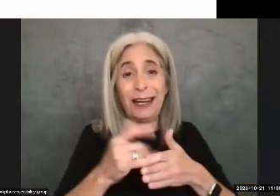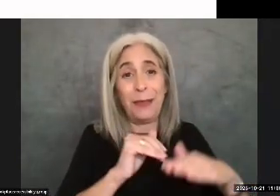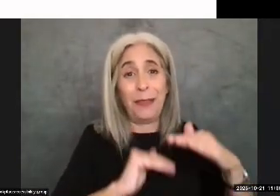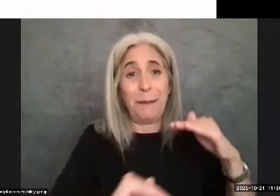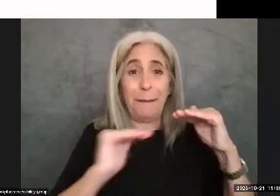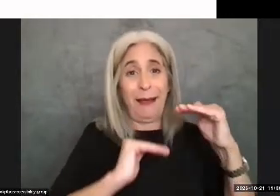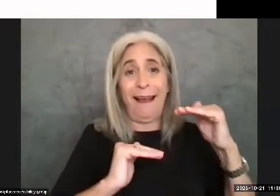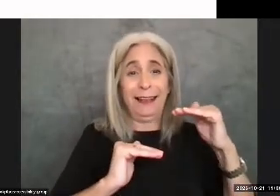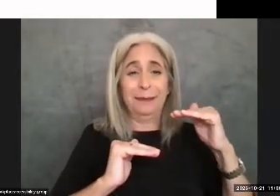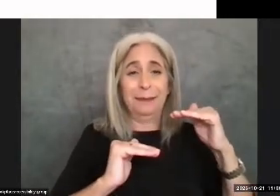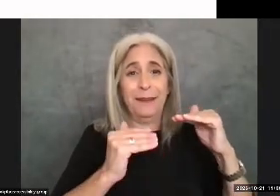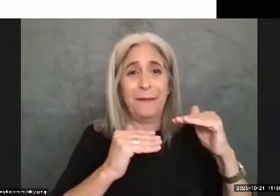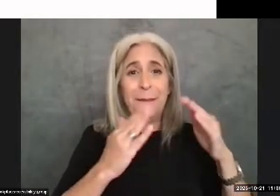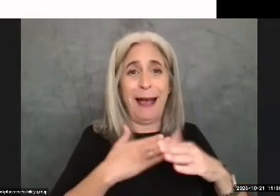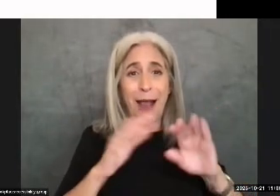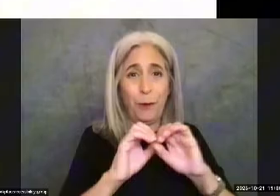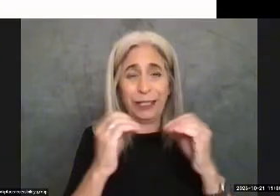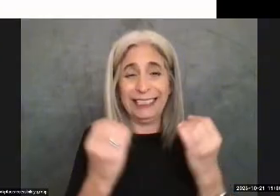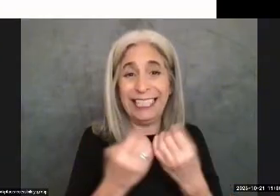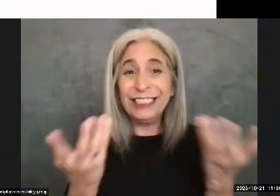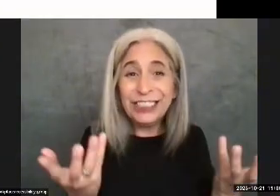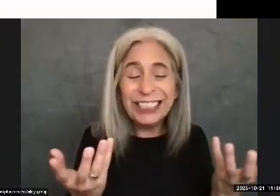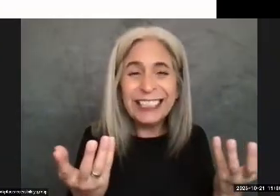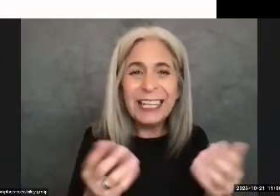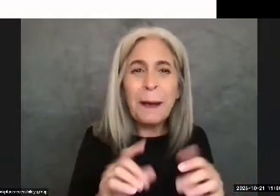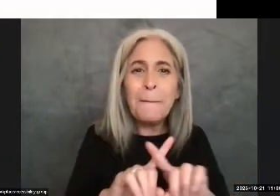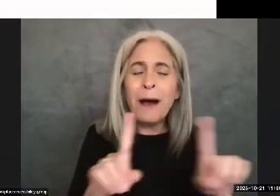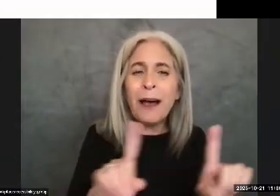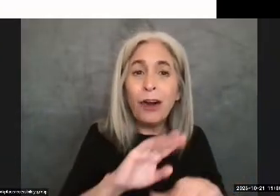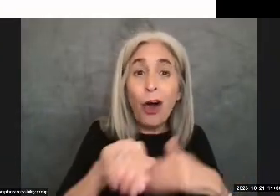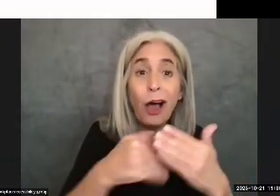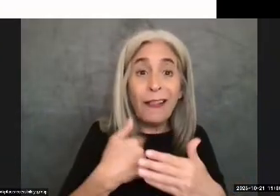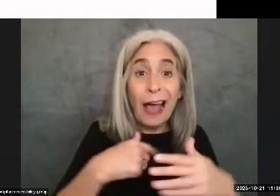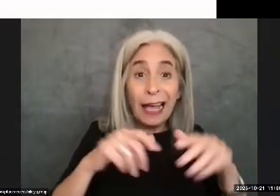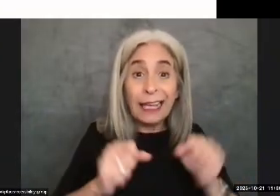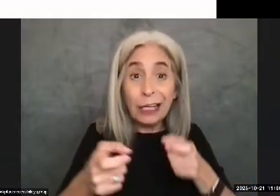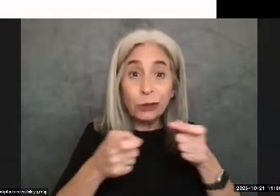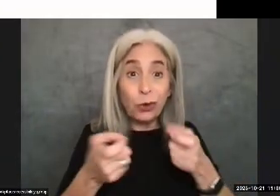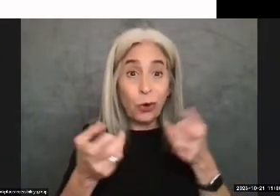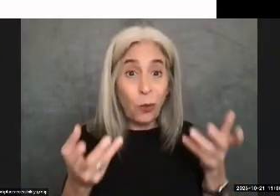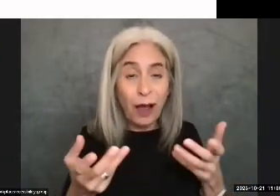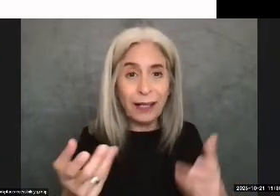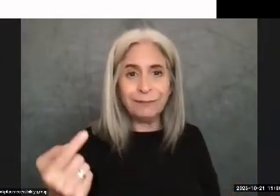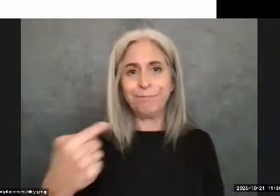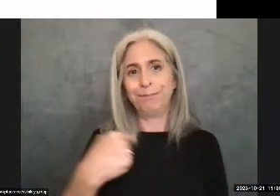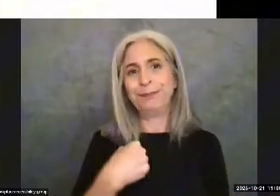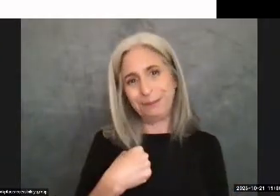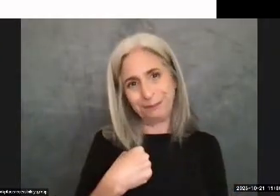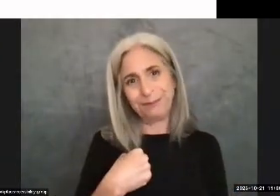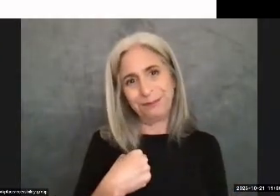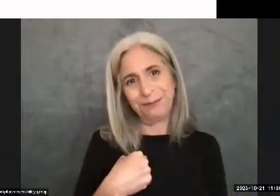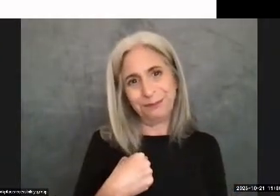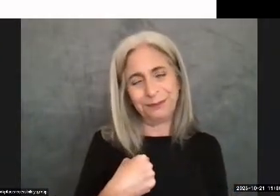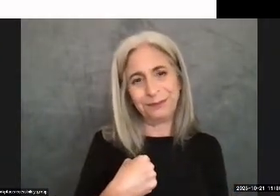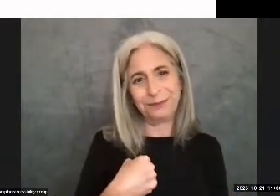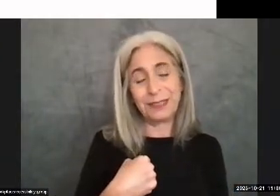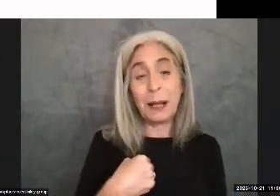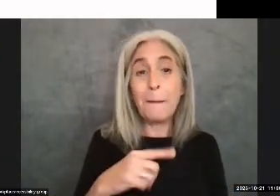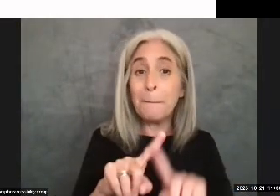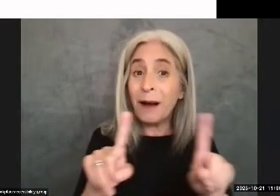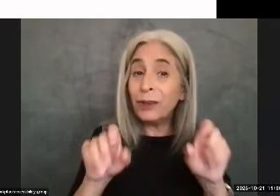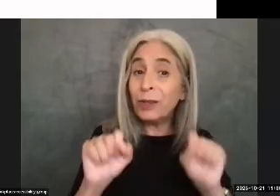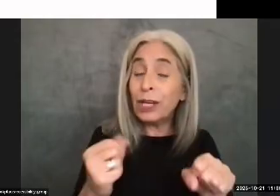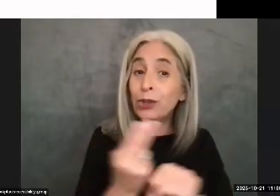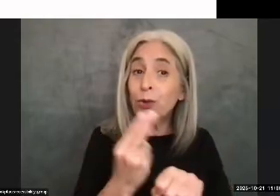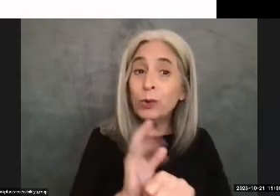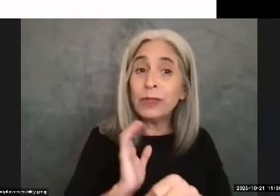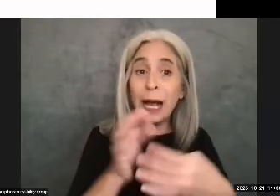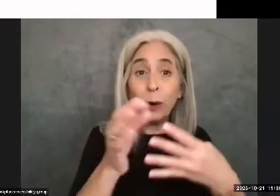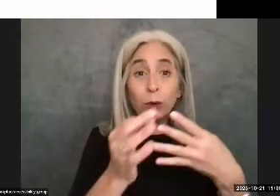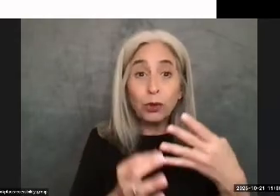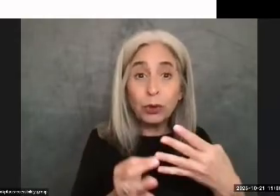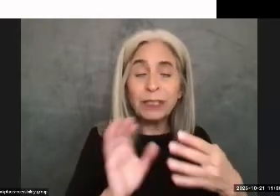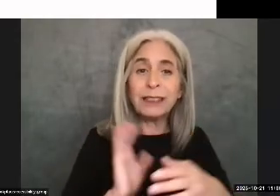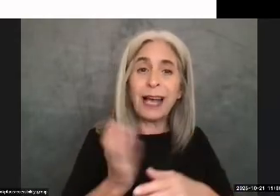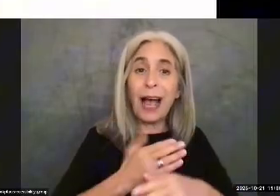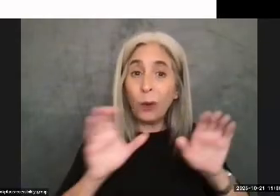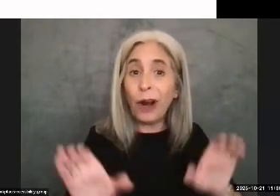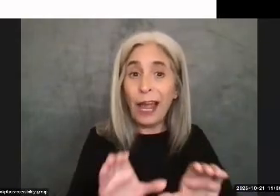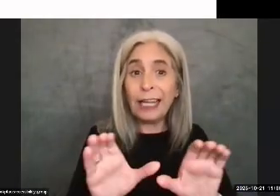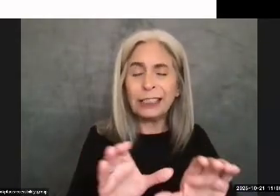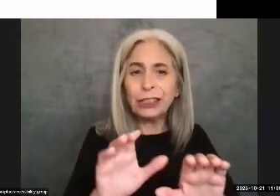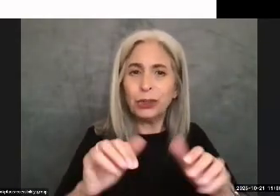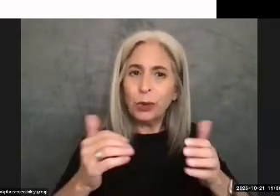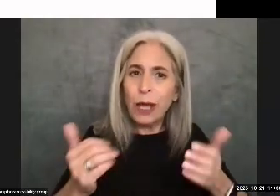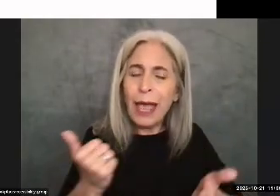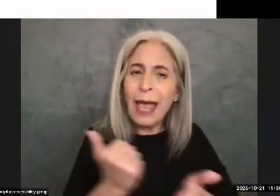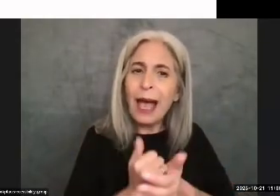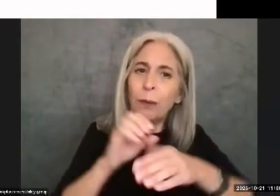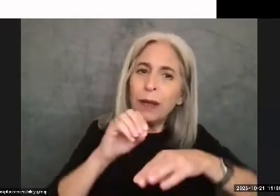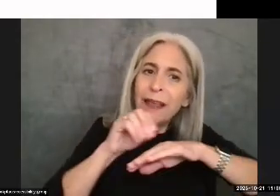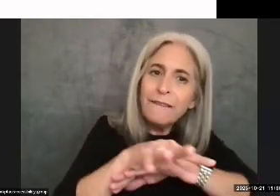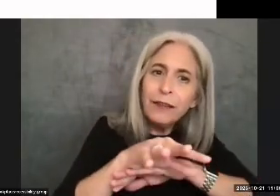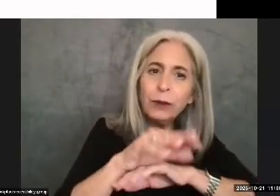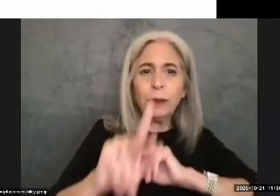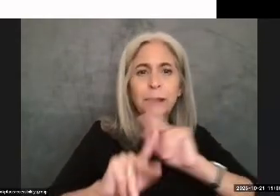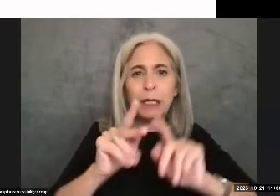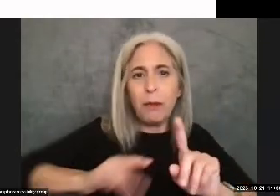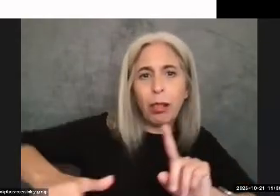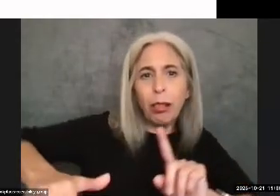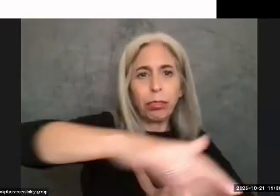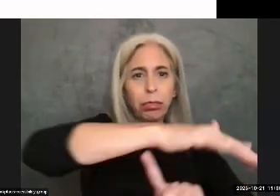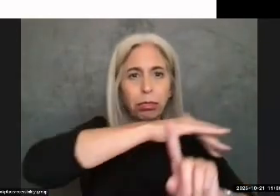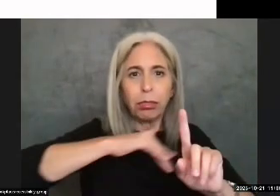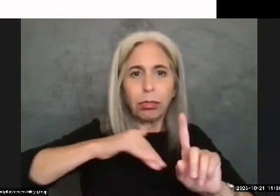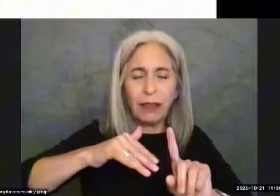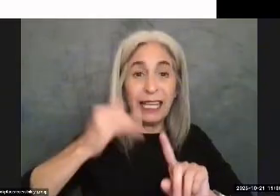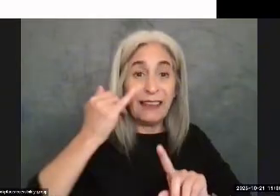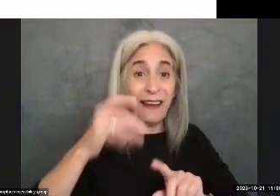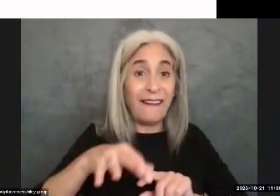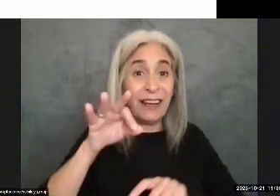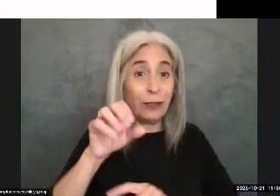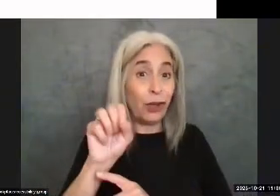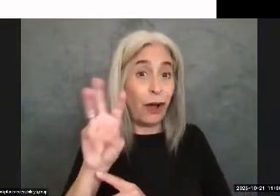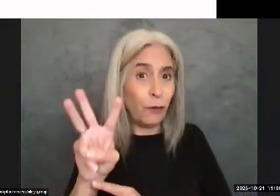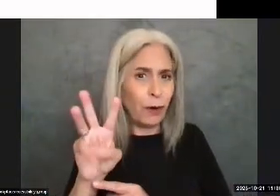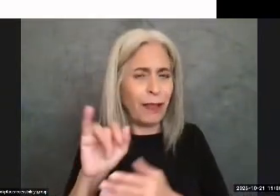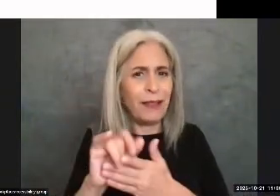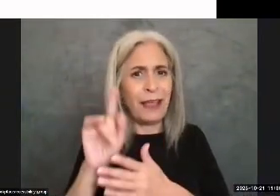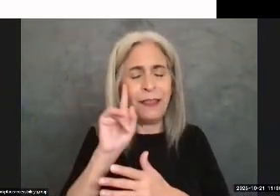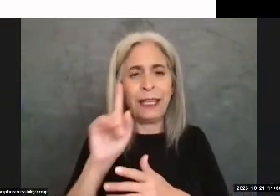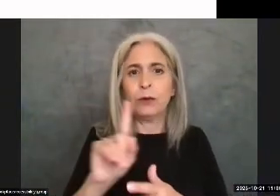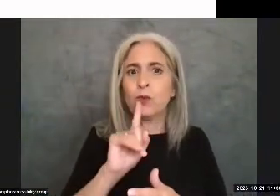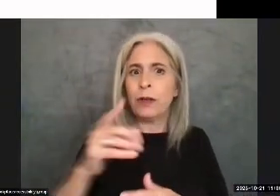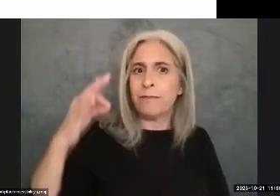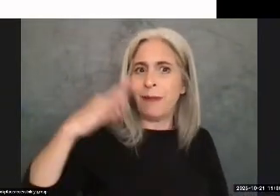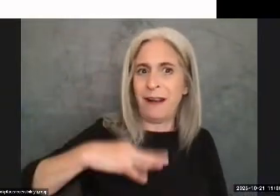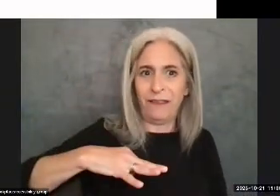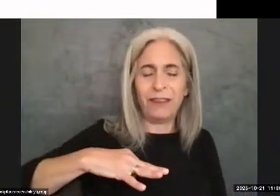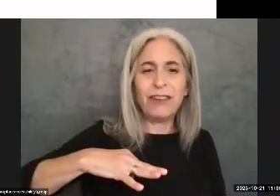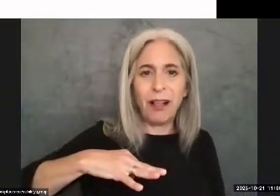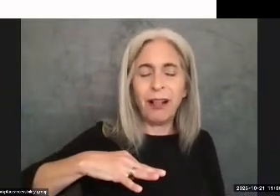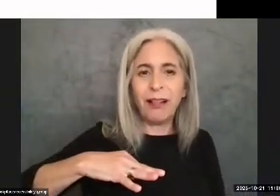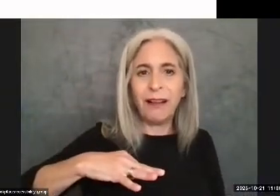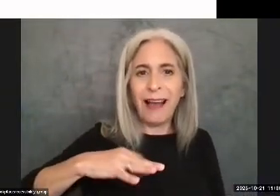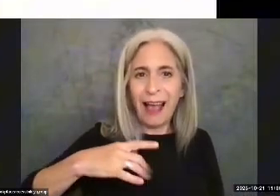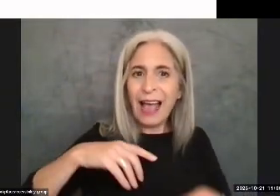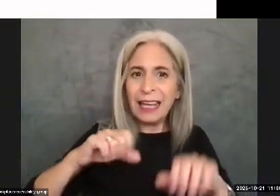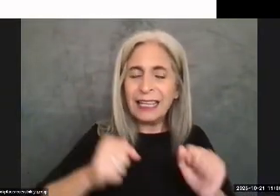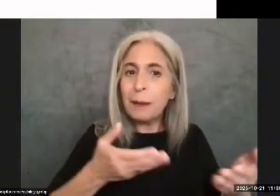Kathleen DeForest: I'm kind of bottom of the totem pole in my organization, so really the only thing that I can control is pretty much me. But we can use our choices and our actions to help influence the people around you. So if I find a piece of software that I think is going to be really beneficial.